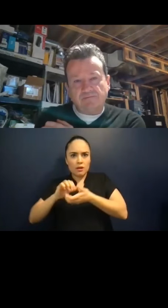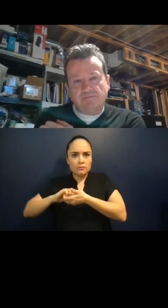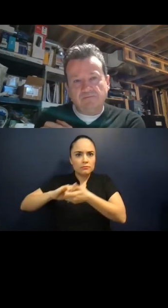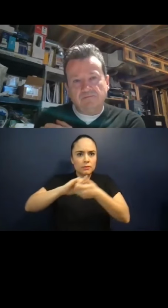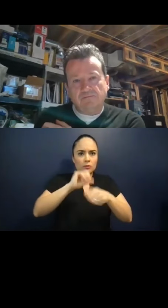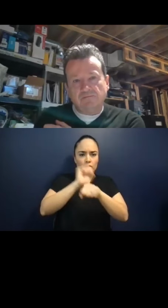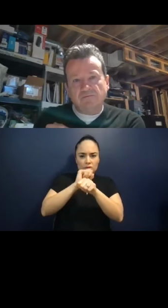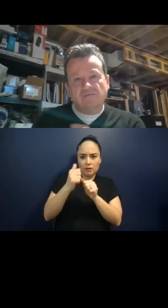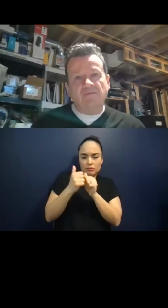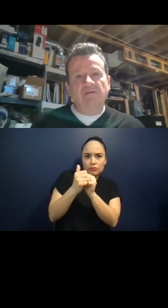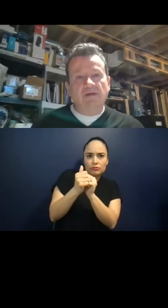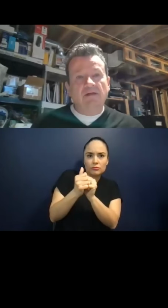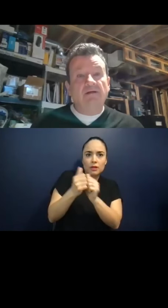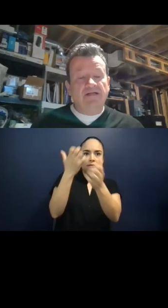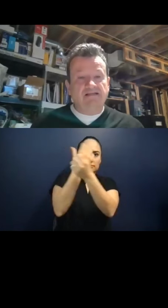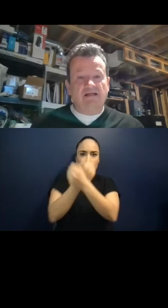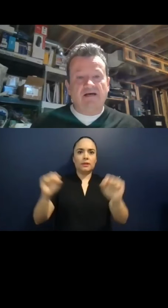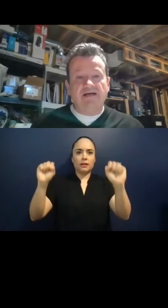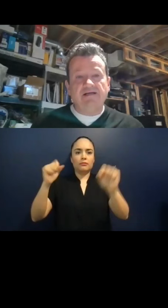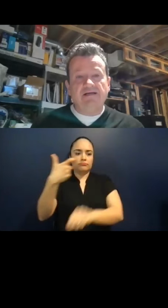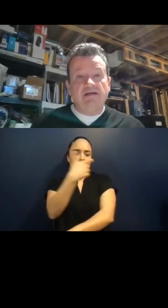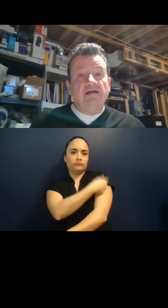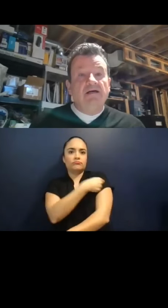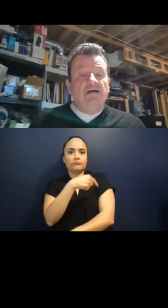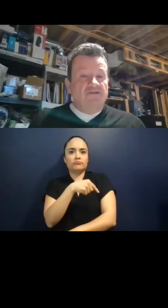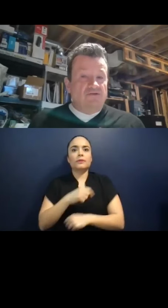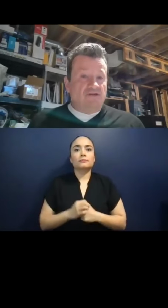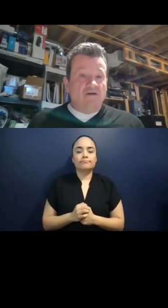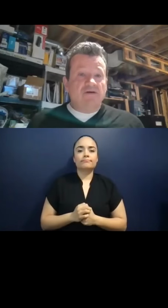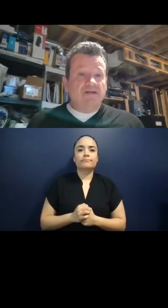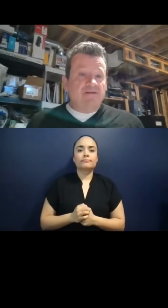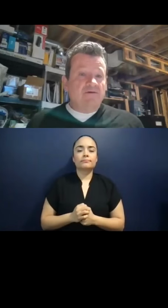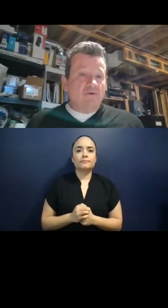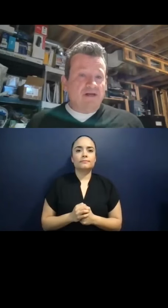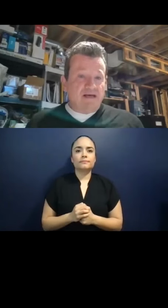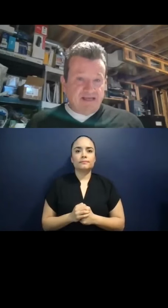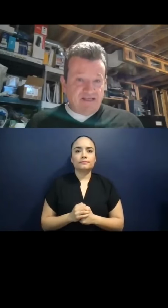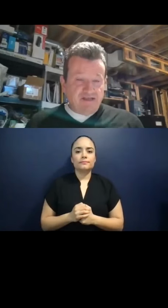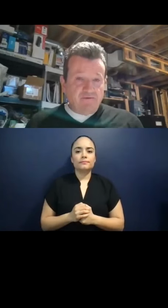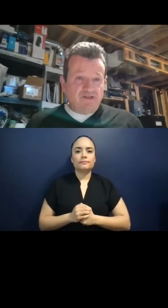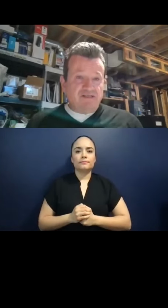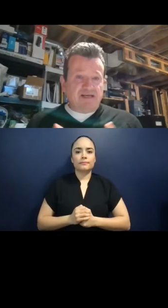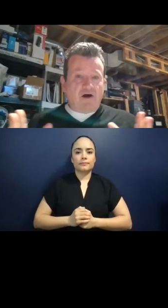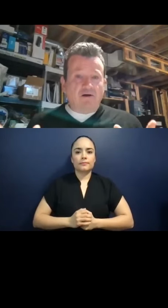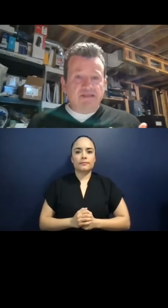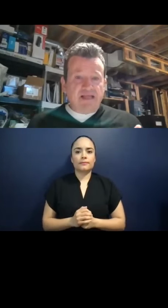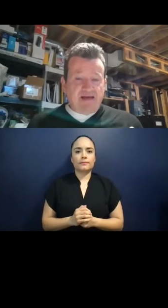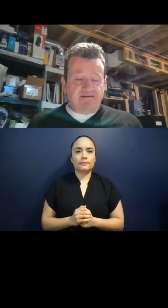demonstrate that we have safely done all of the research in a timely fashion based on a